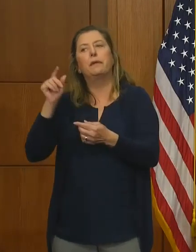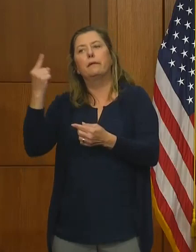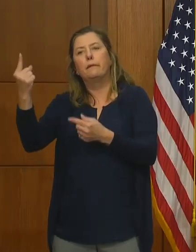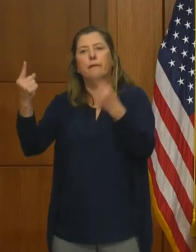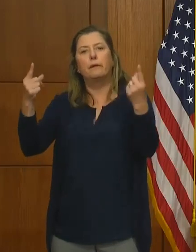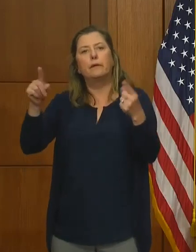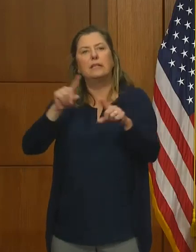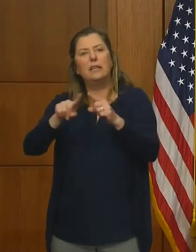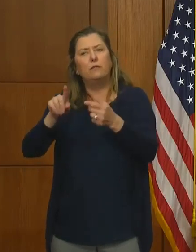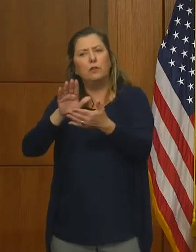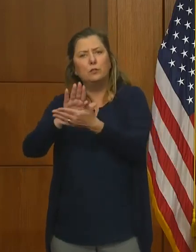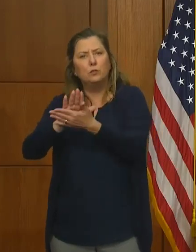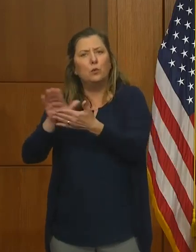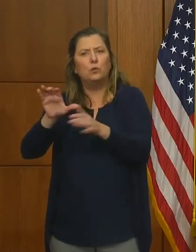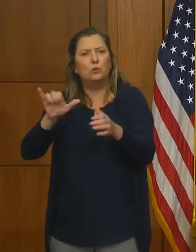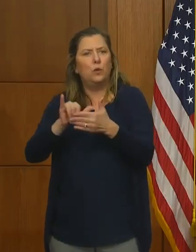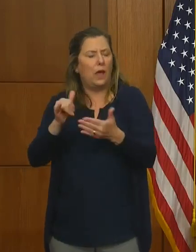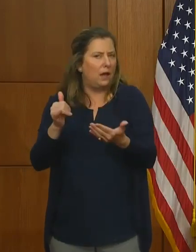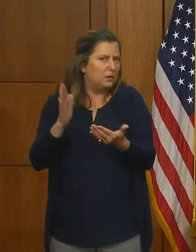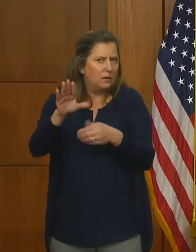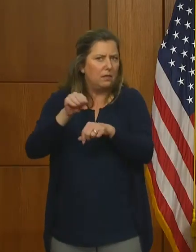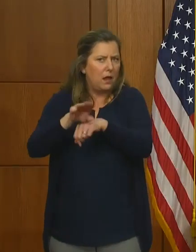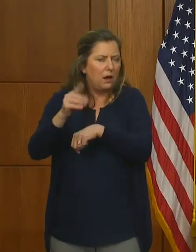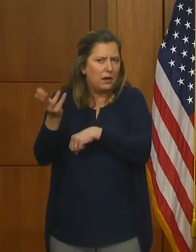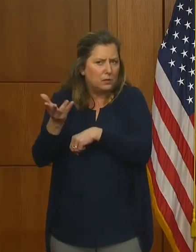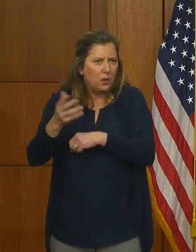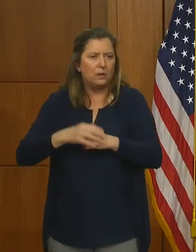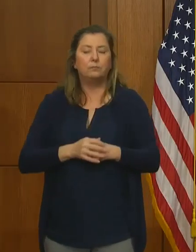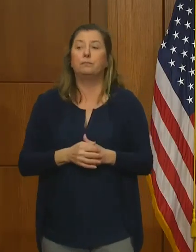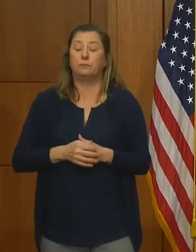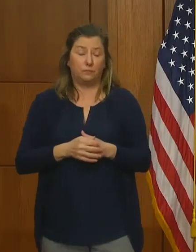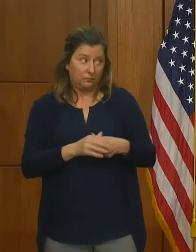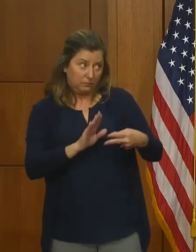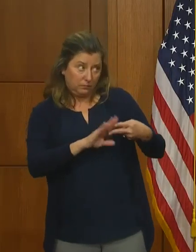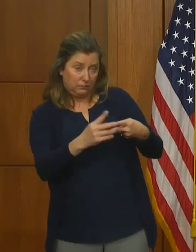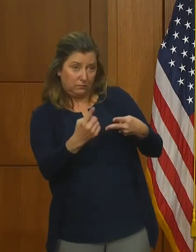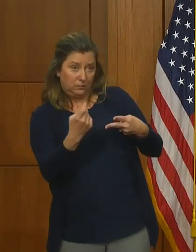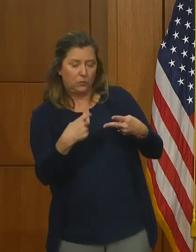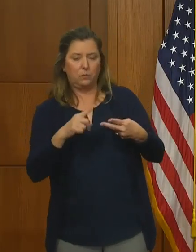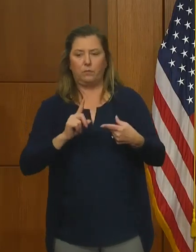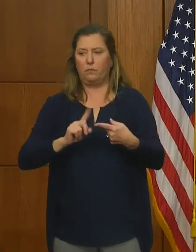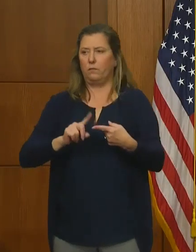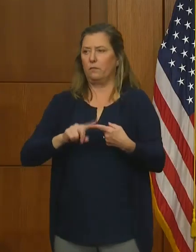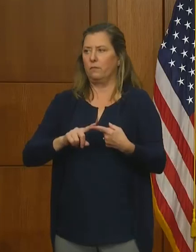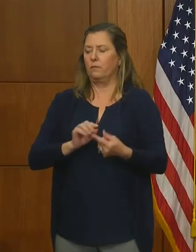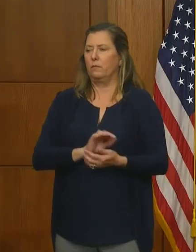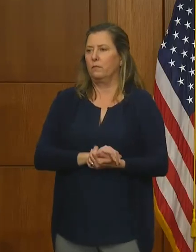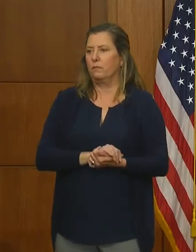AS WELL. FOR A YEAR SCHOOL WE HAVE SOME OTHER. DEATHS SCHOOL